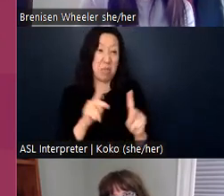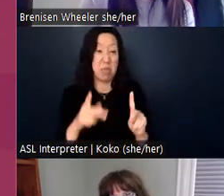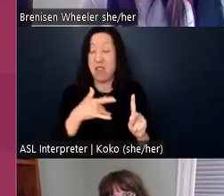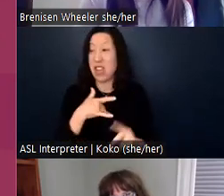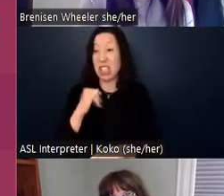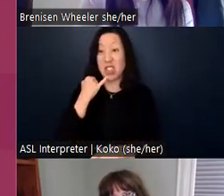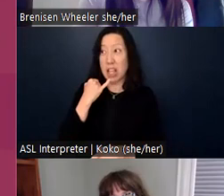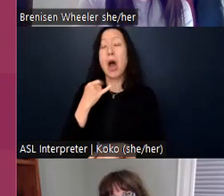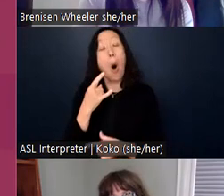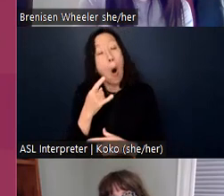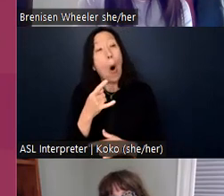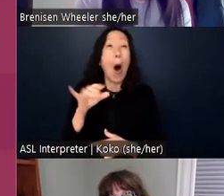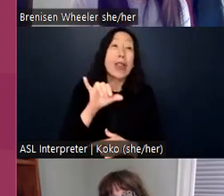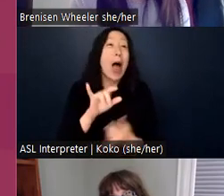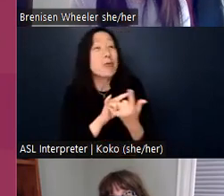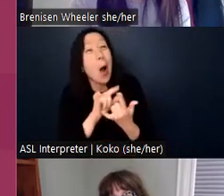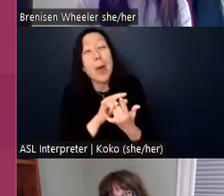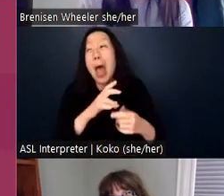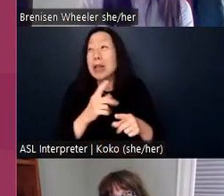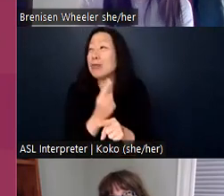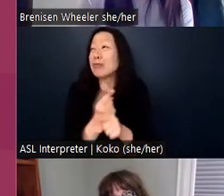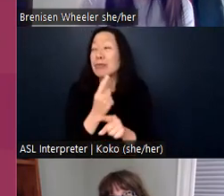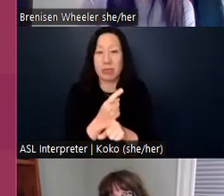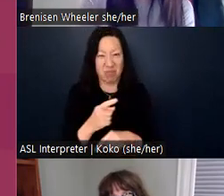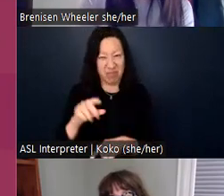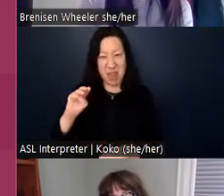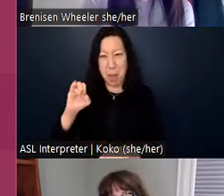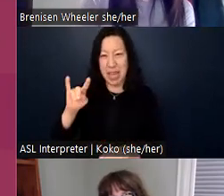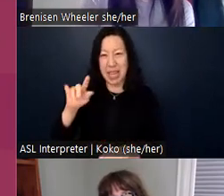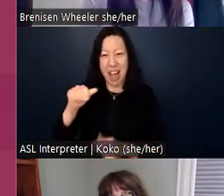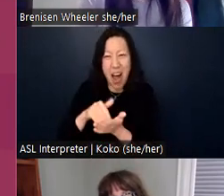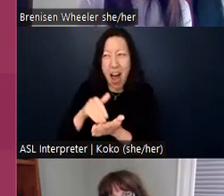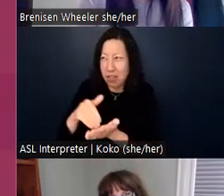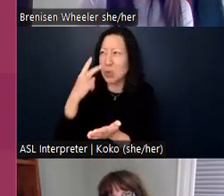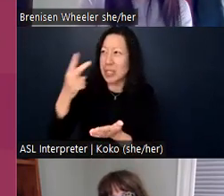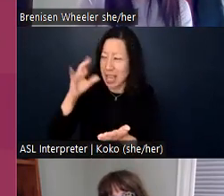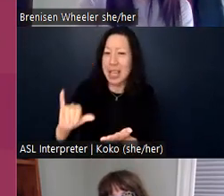media all the time of like Oh, but questioning if someone actually cares about someone if